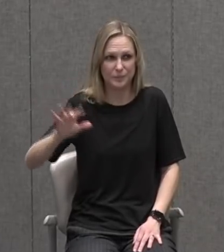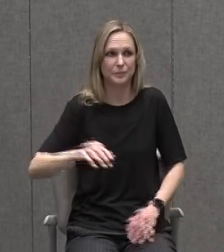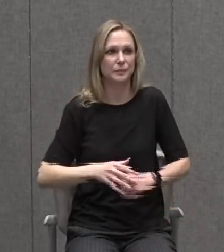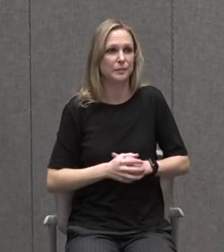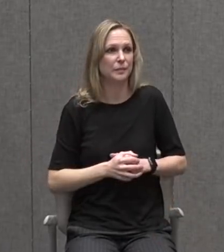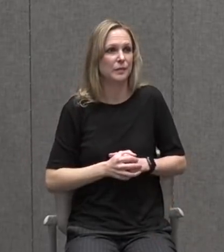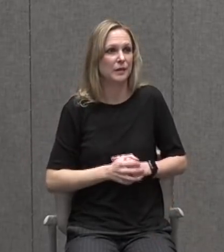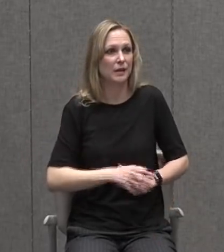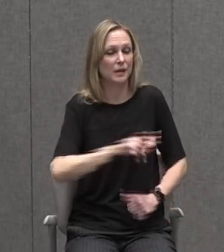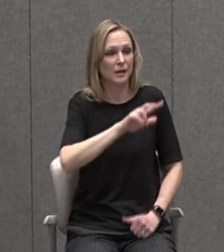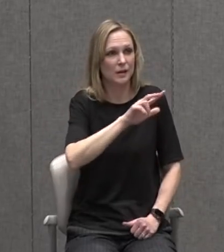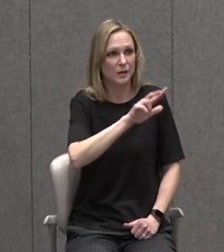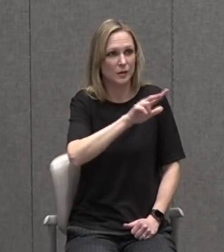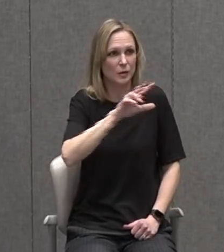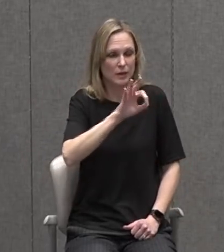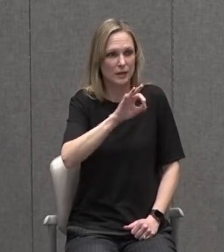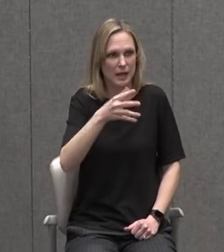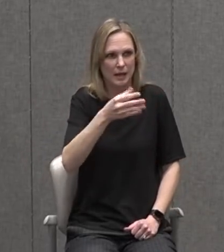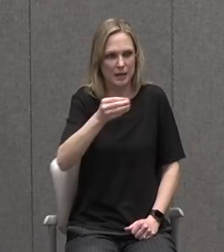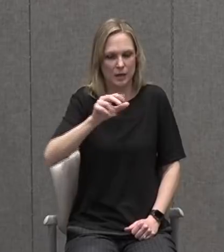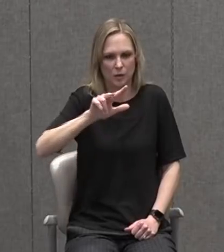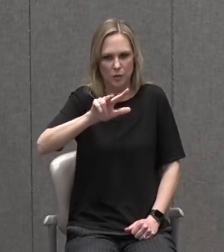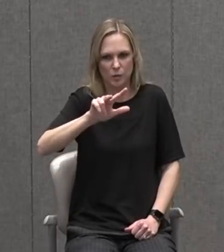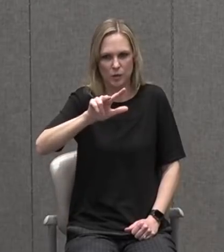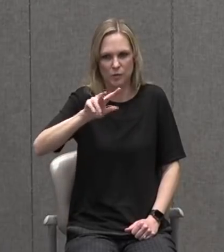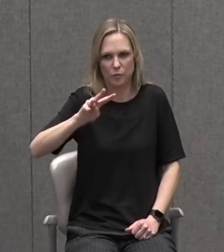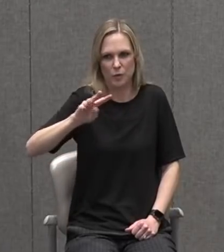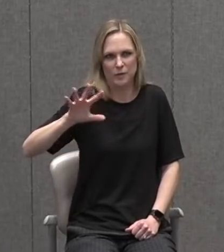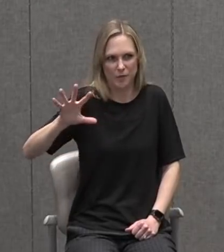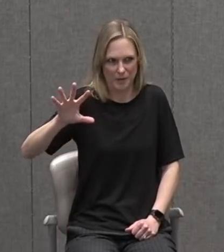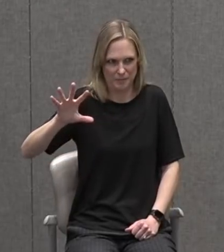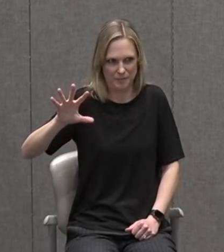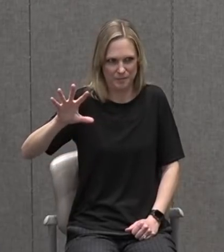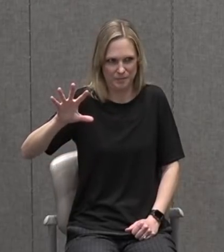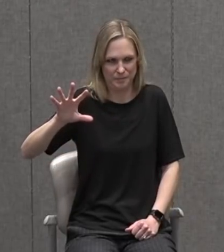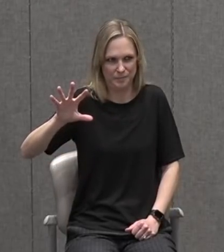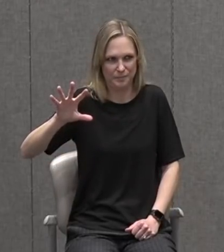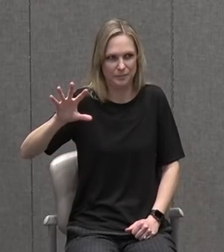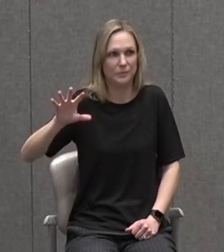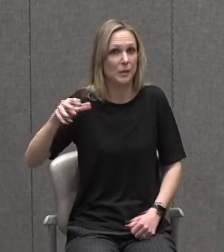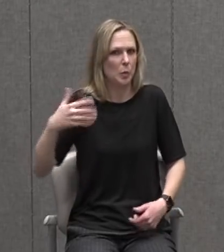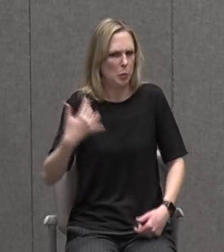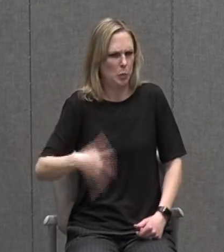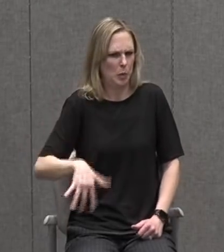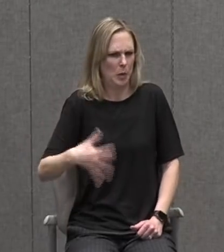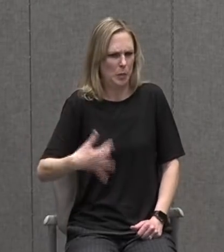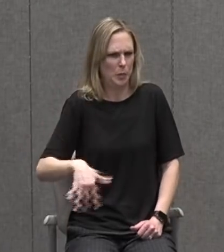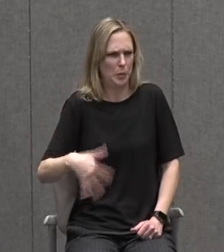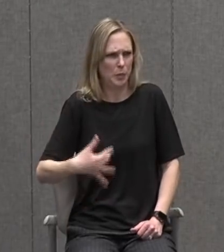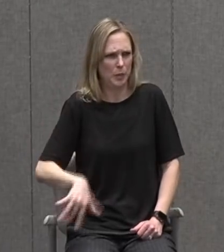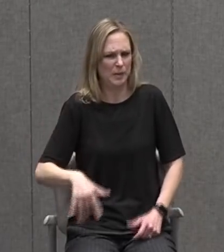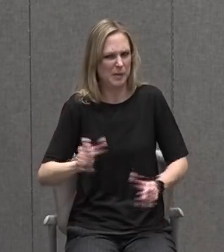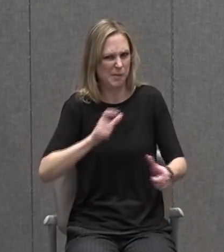for 39 and 345 thousandths. Wow, it's a pretty big number.